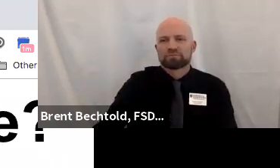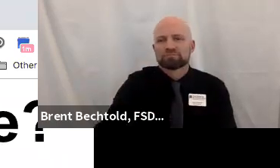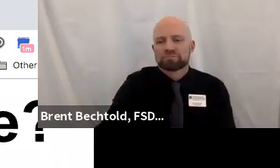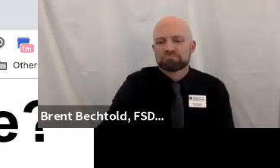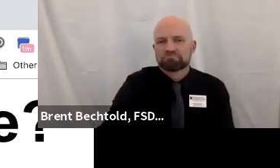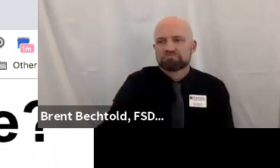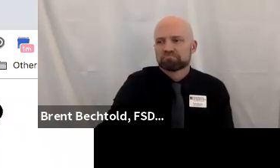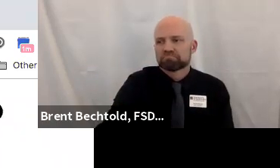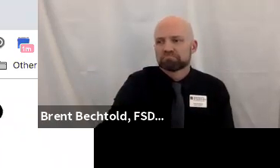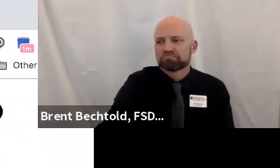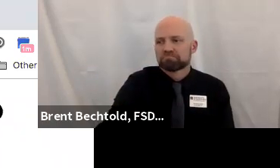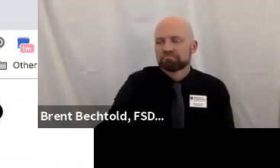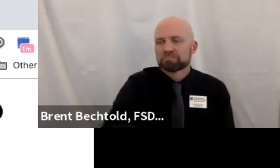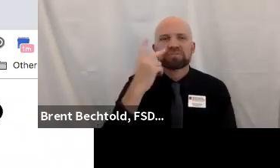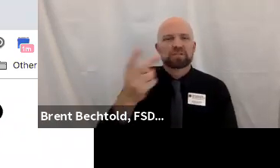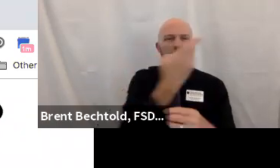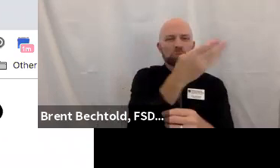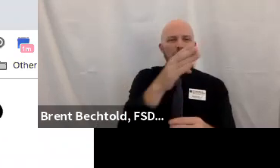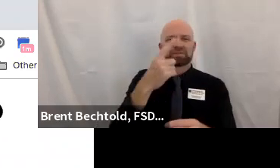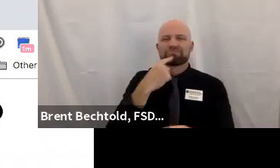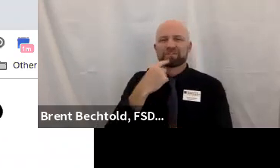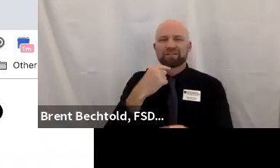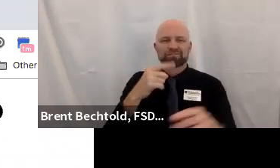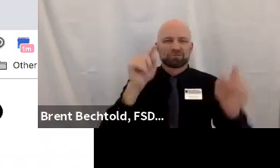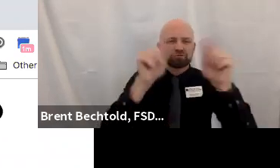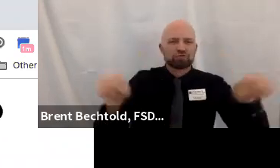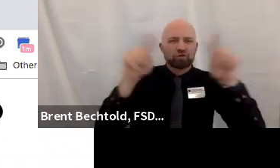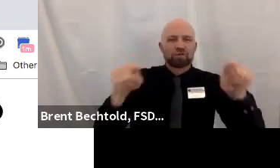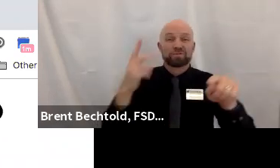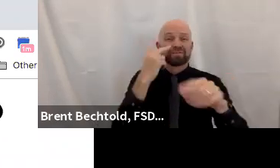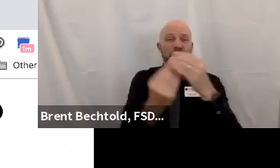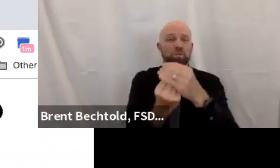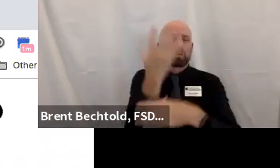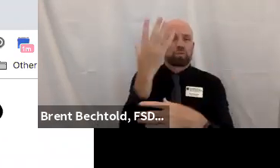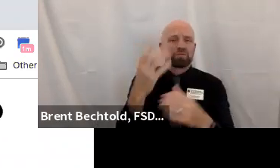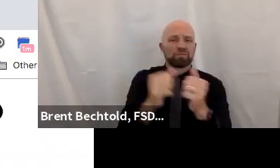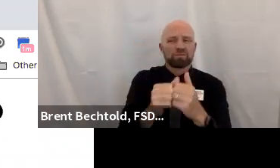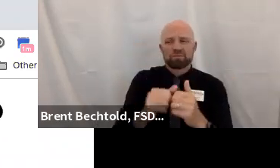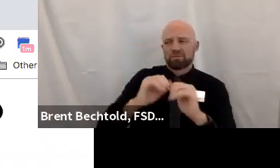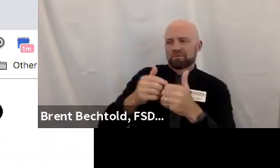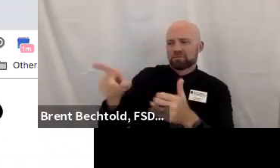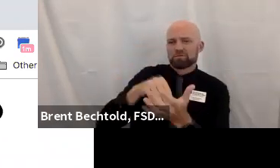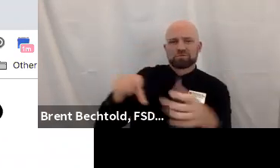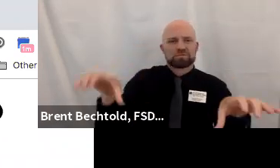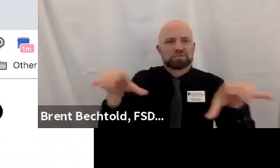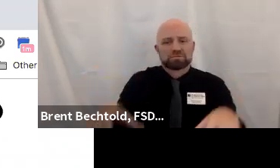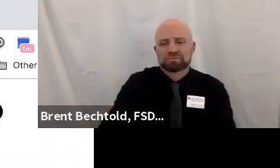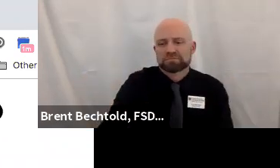There's more examples within the presentation for you. You can see what's circled in blue and what's circled in red.